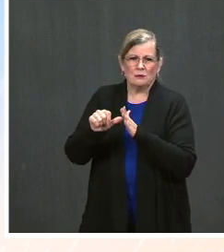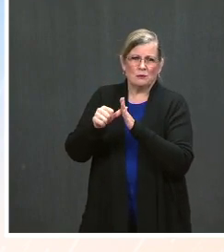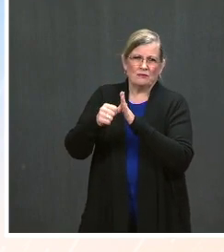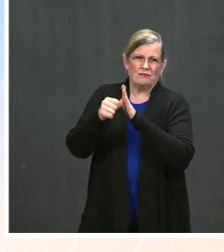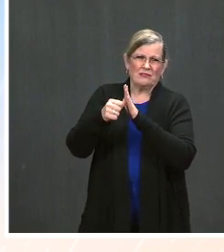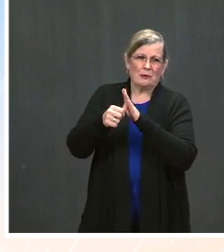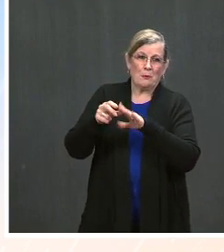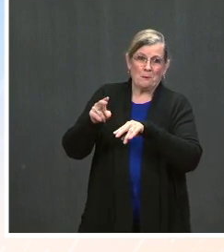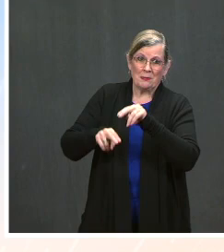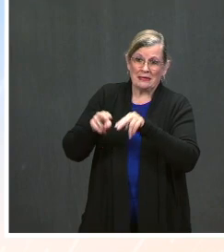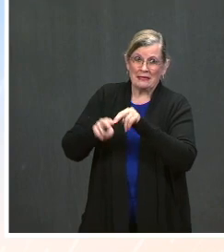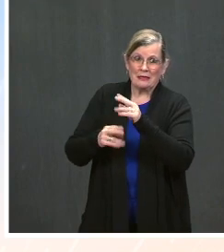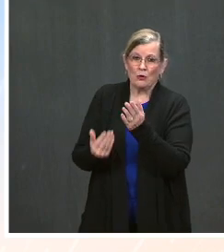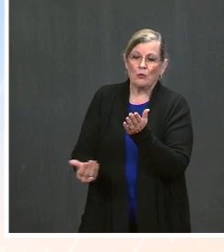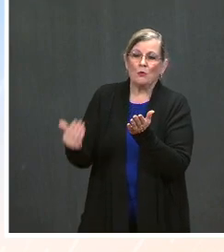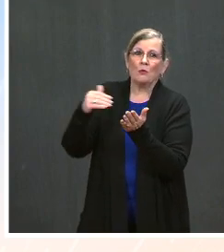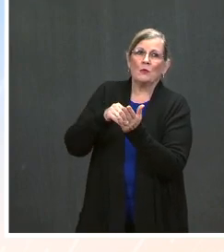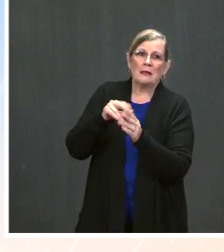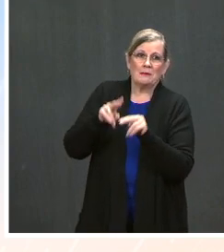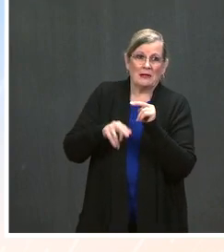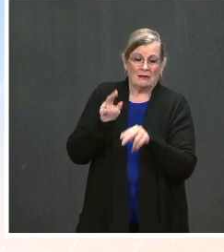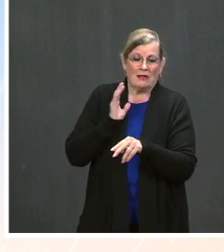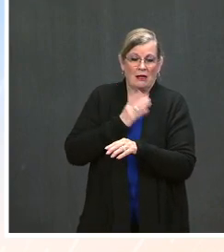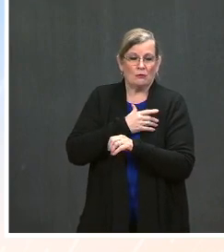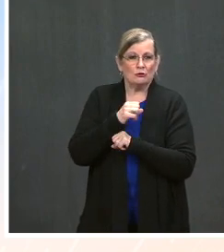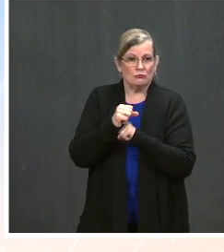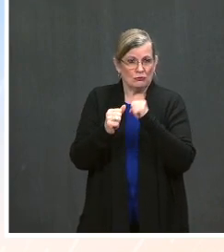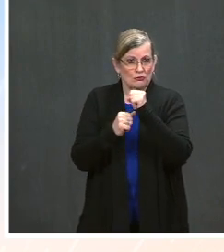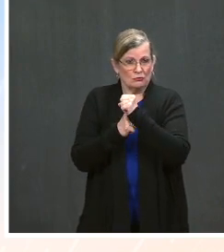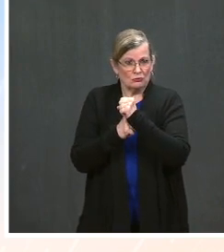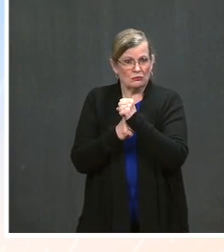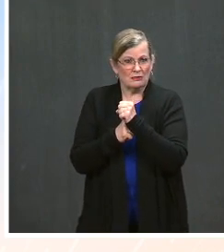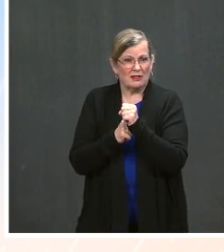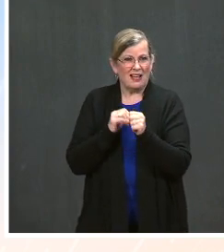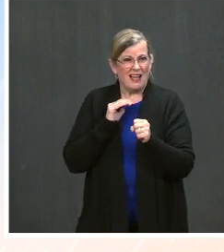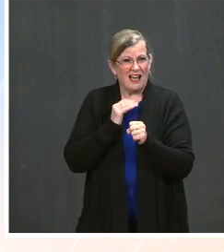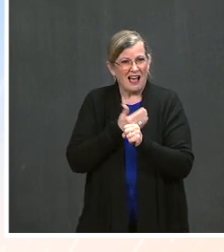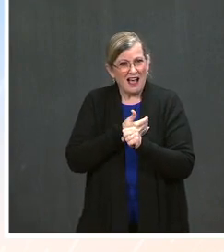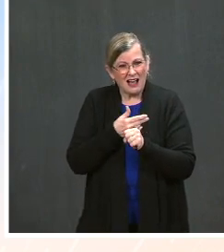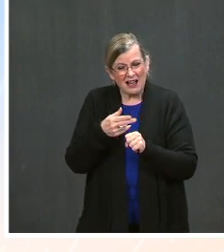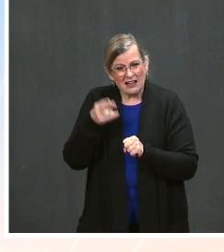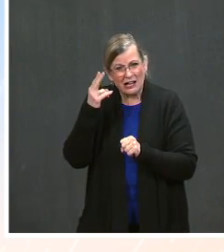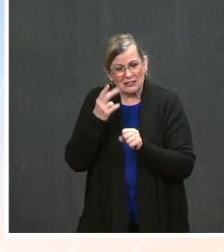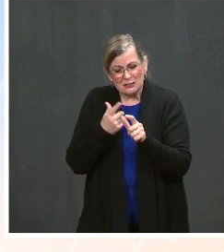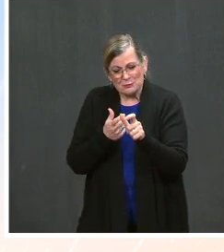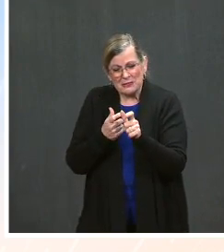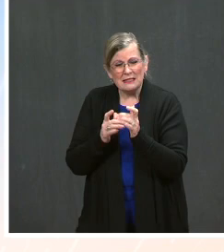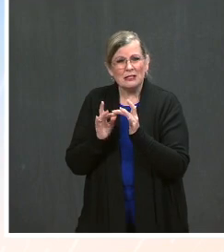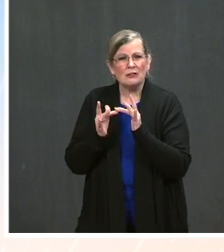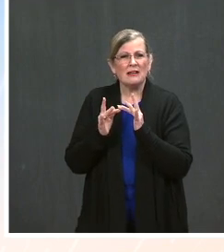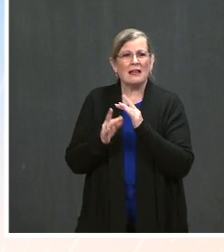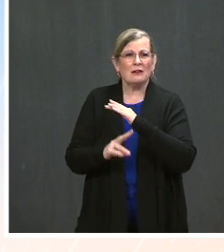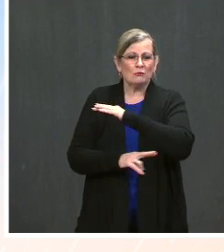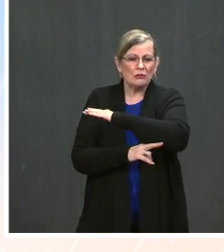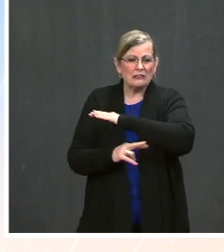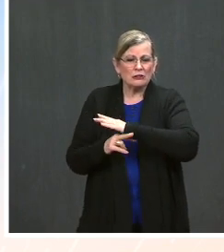and right the wrongs of past environmental justice. There is a significant amount in this package on climate, green jobs.